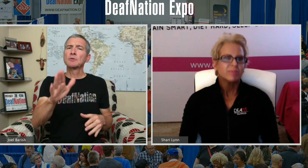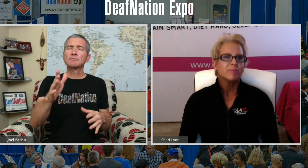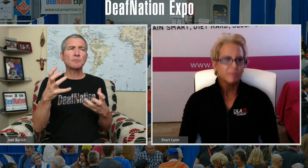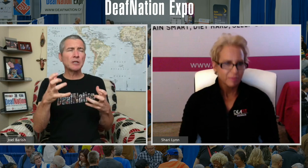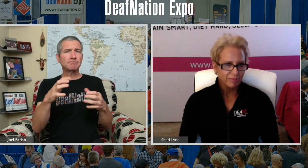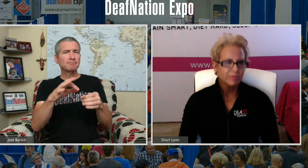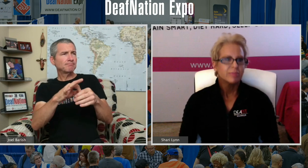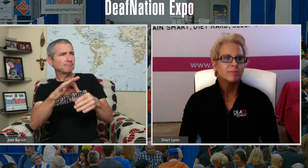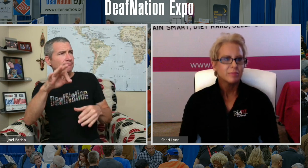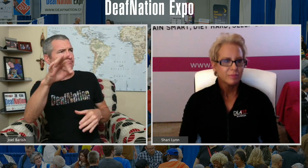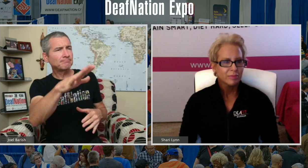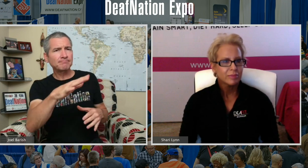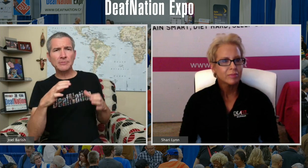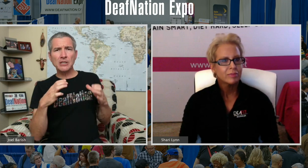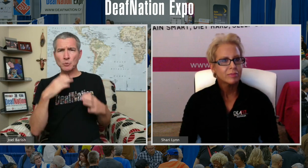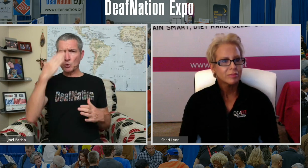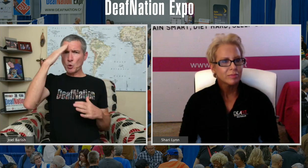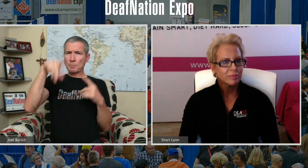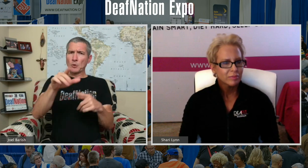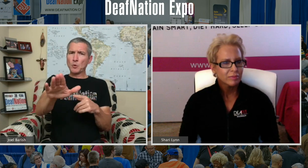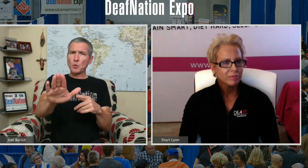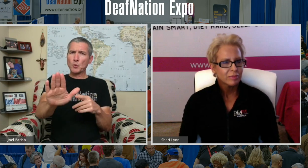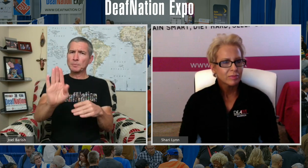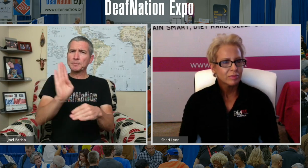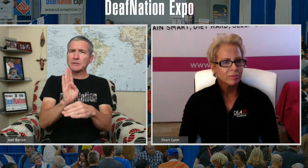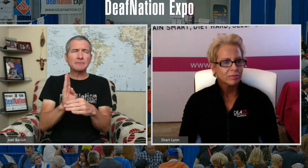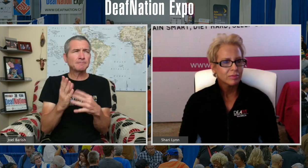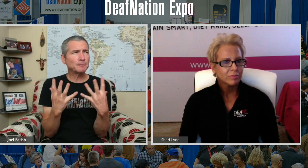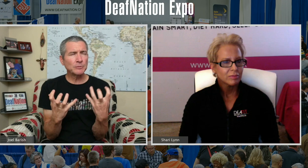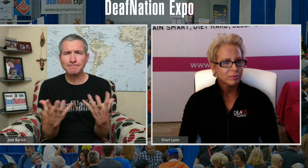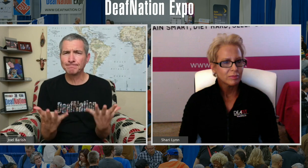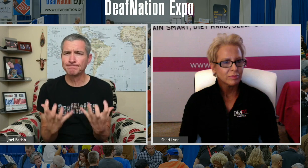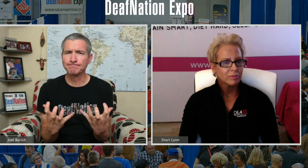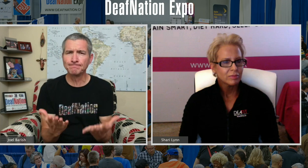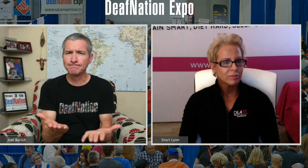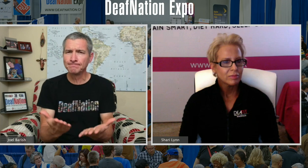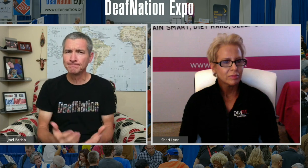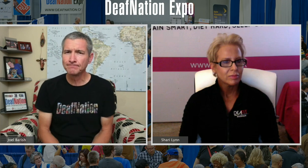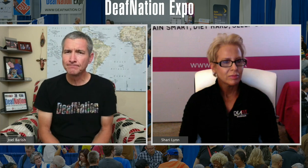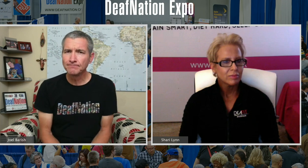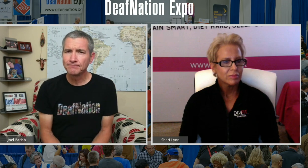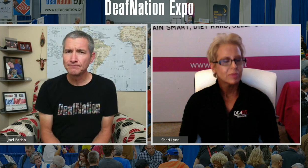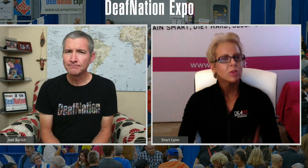So, what do you want to share with clients to know about your business?